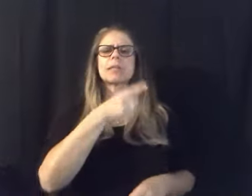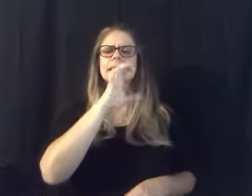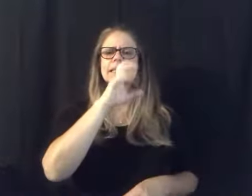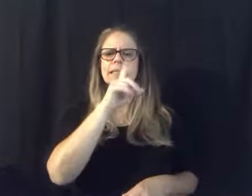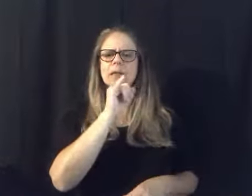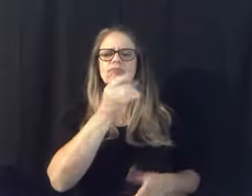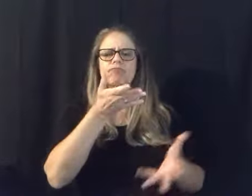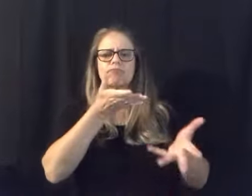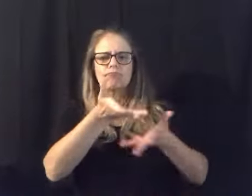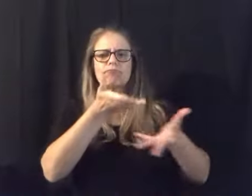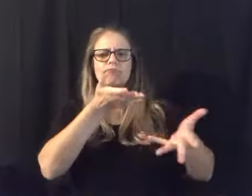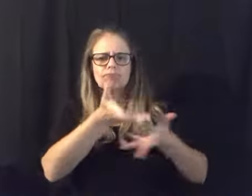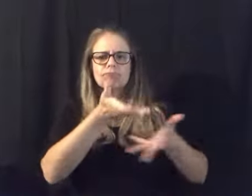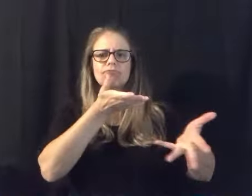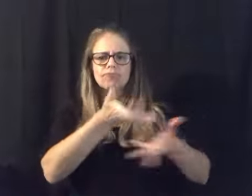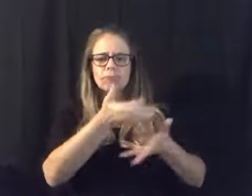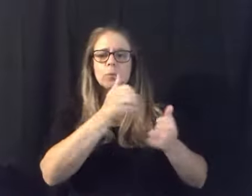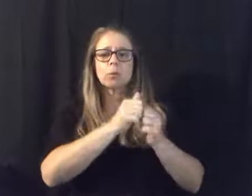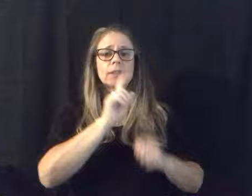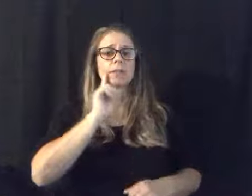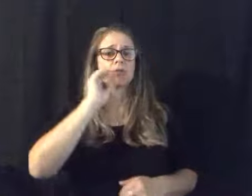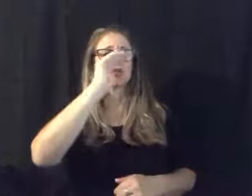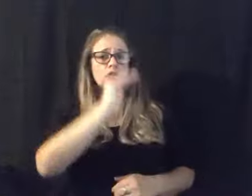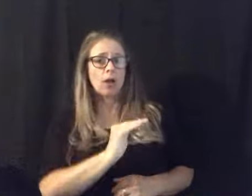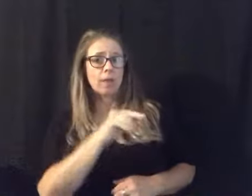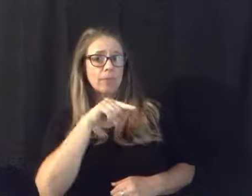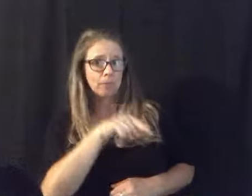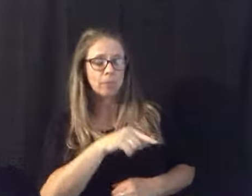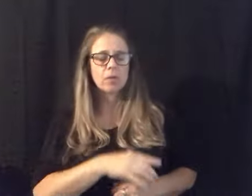The CDI would then interact with the Deaf child.